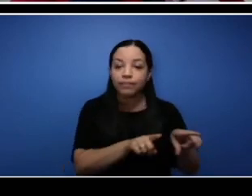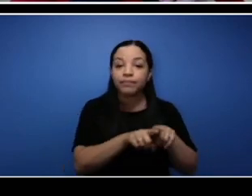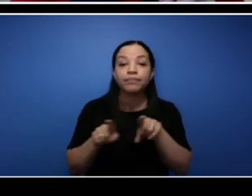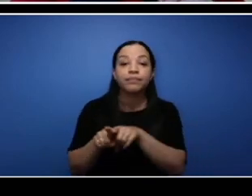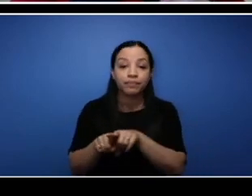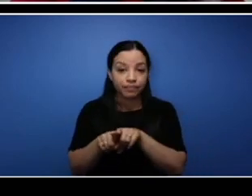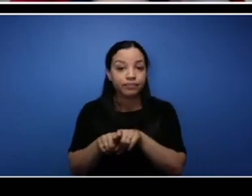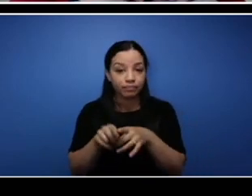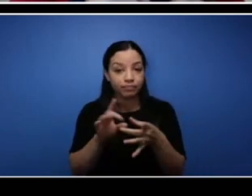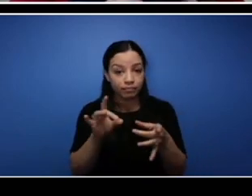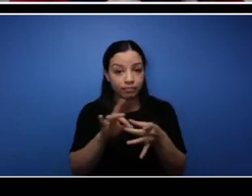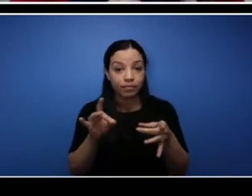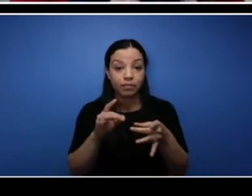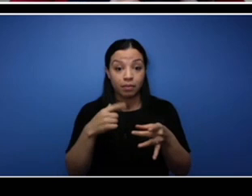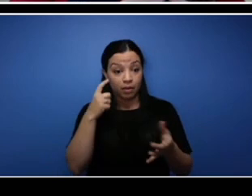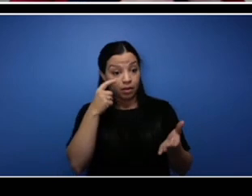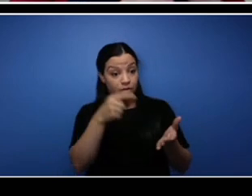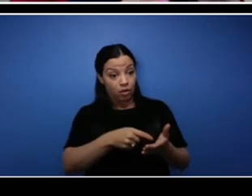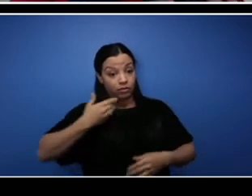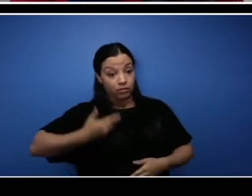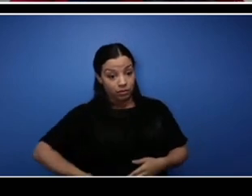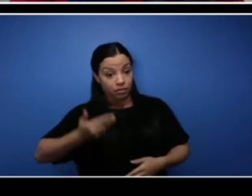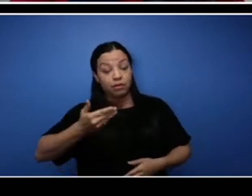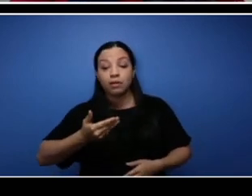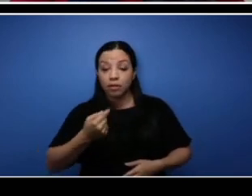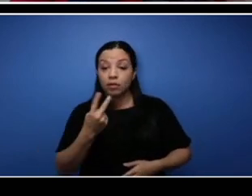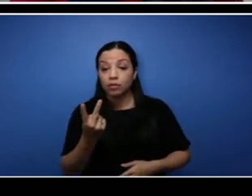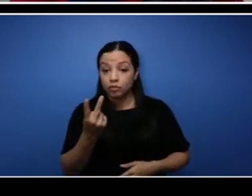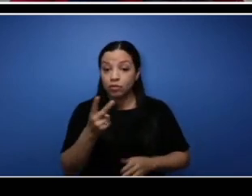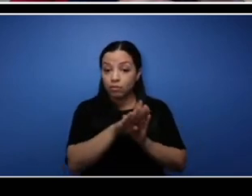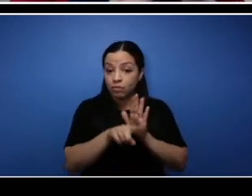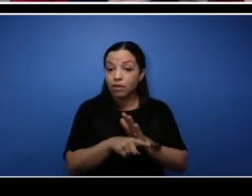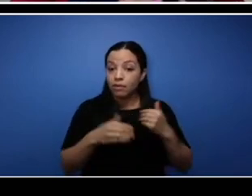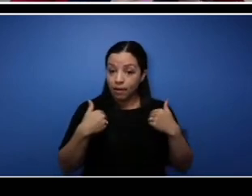of this acknowledgment from my perspective as a biracial woman with lineages to the Black